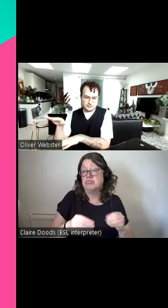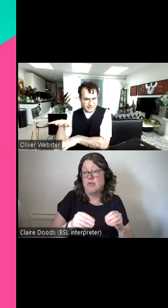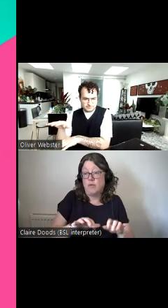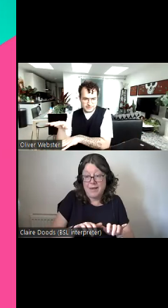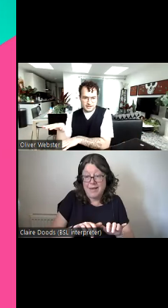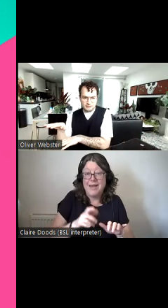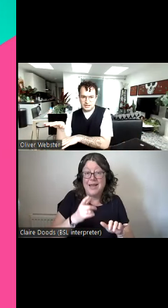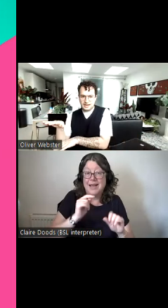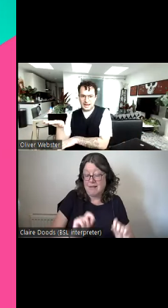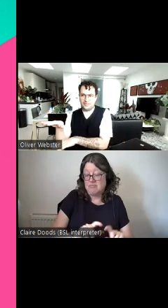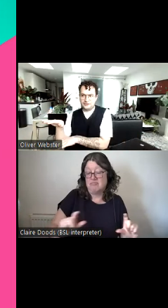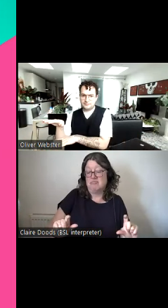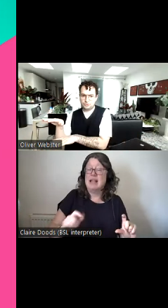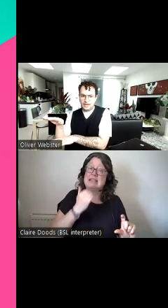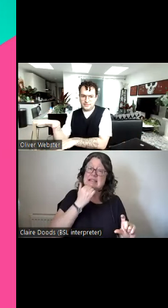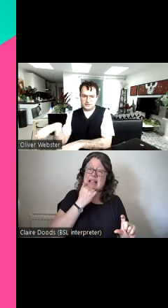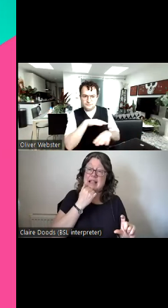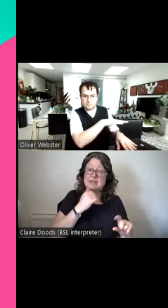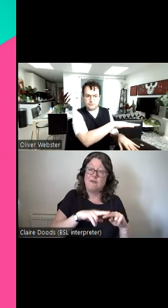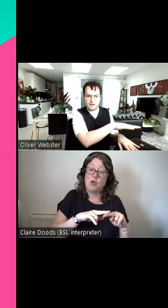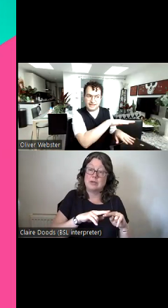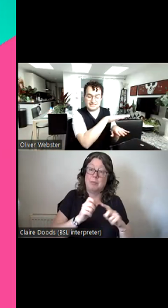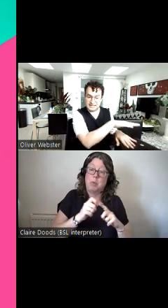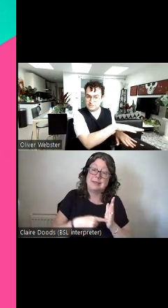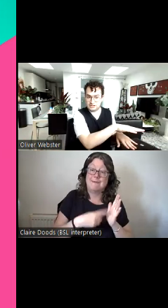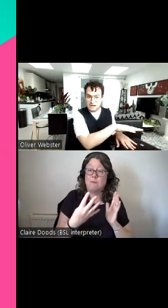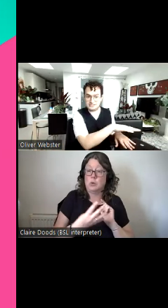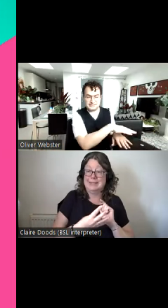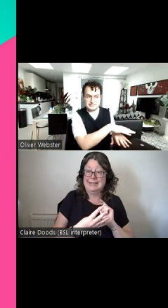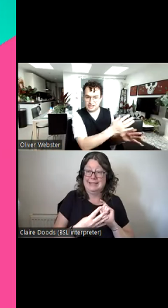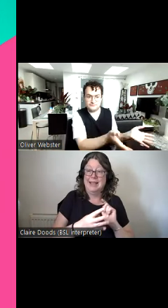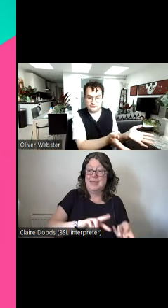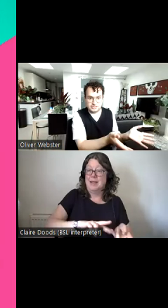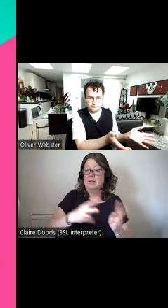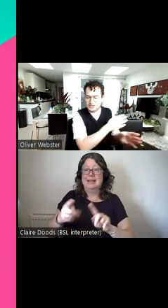and that's big enough. Then if I put that in a different program, that same size is size 50.